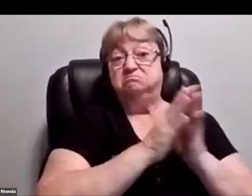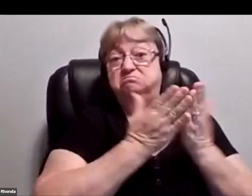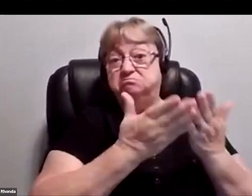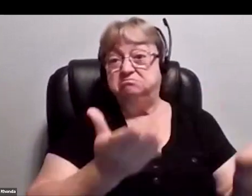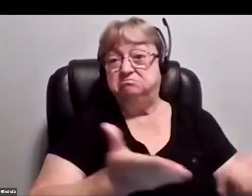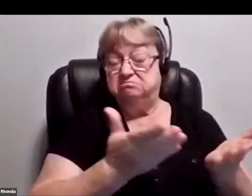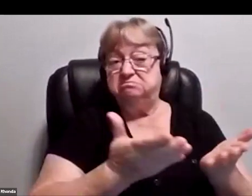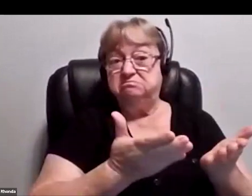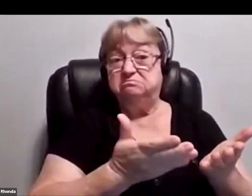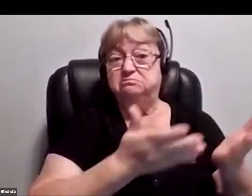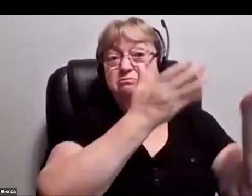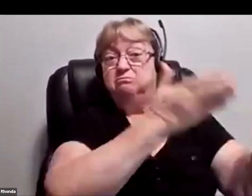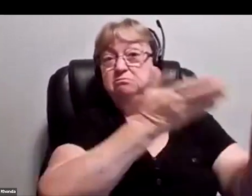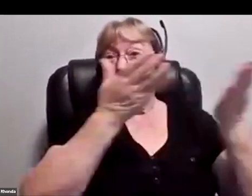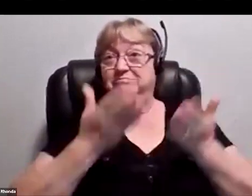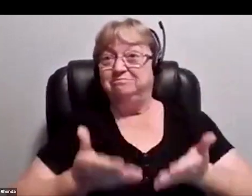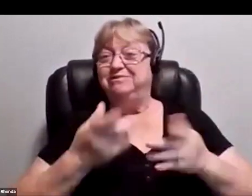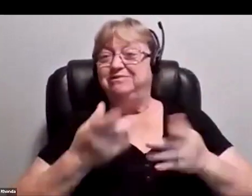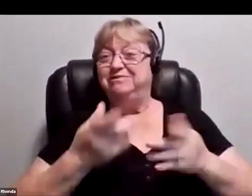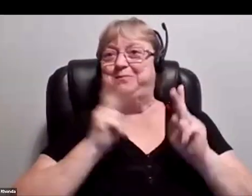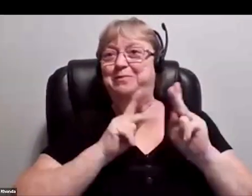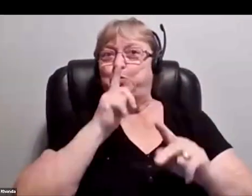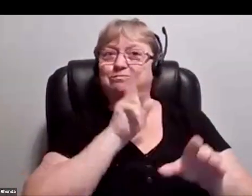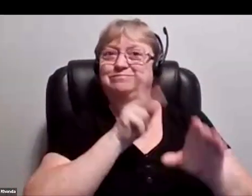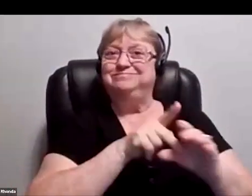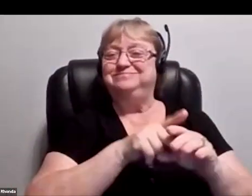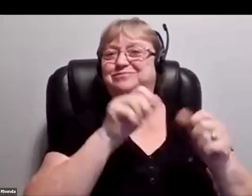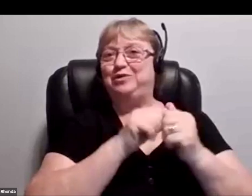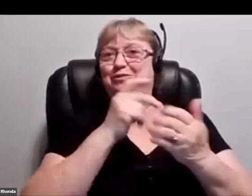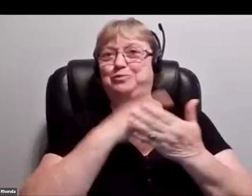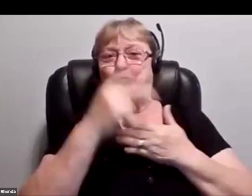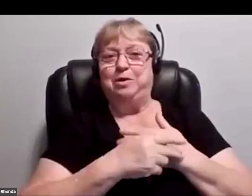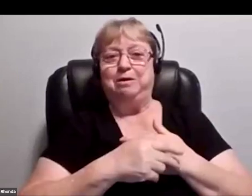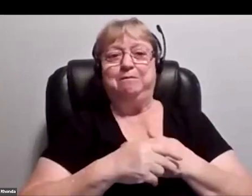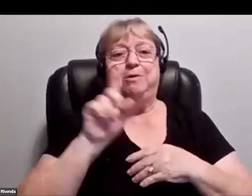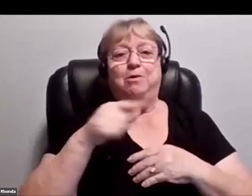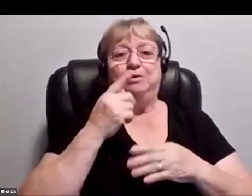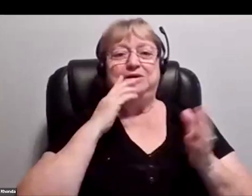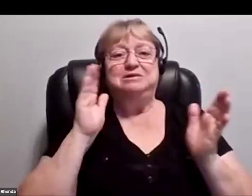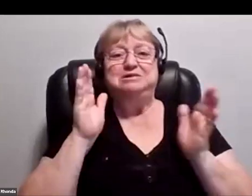by participants of the program. Only a smaller selection of Antarctic or South Pole-specific